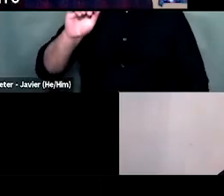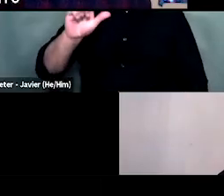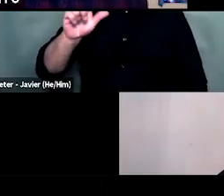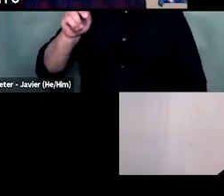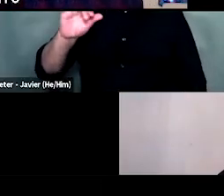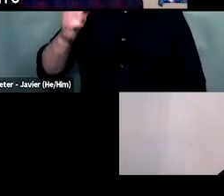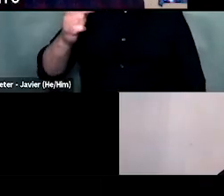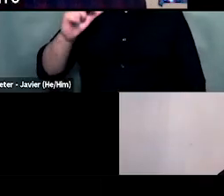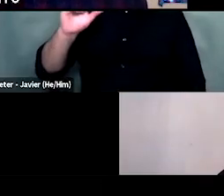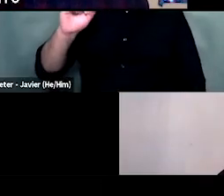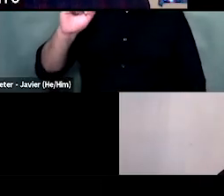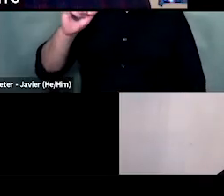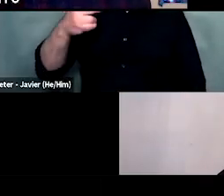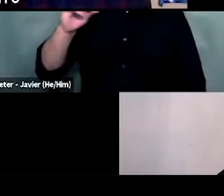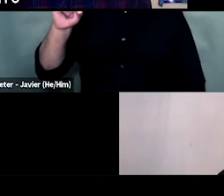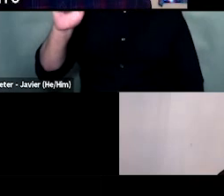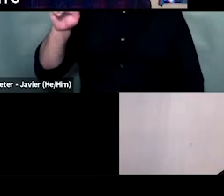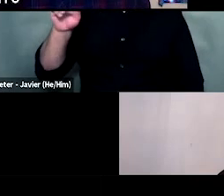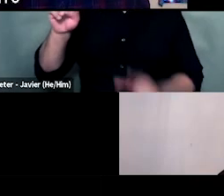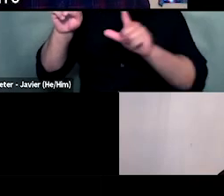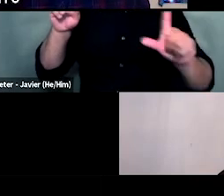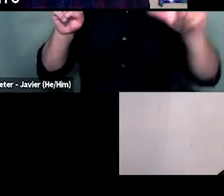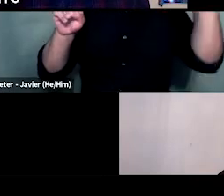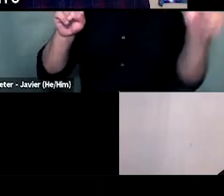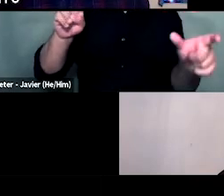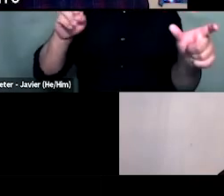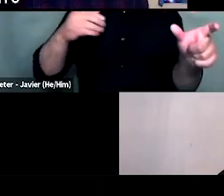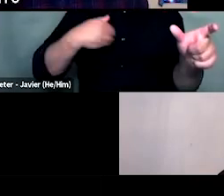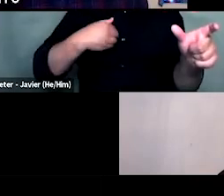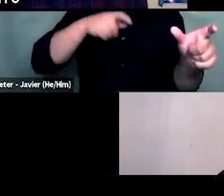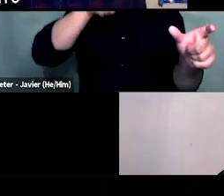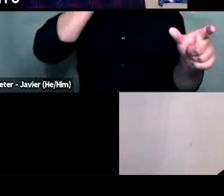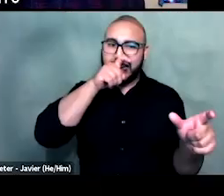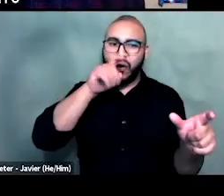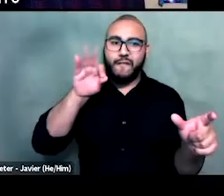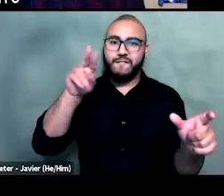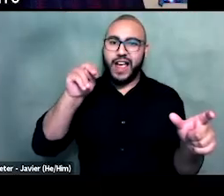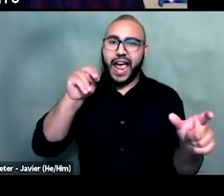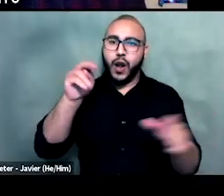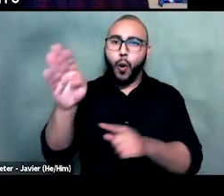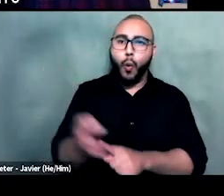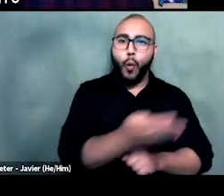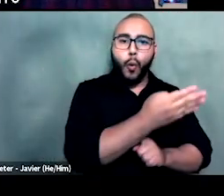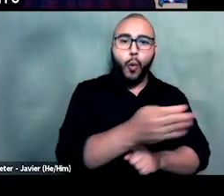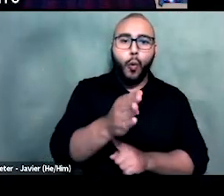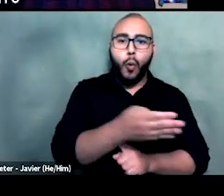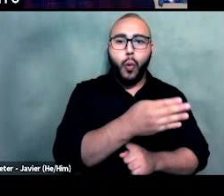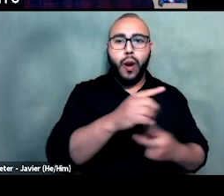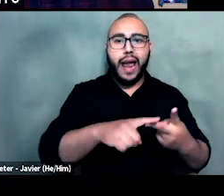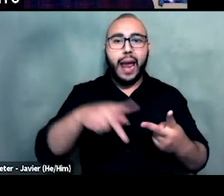one on the left. He's holding on to a fan, an eagle fan and a pipe. He was Lakota and for